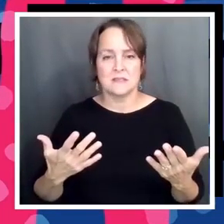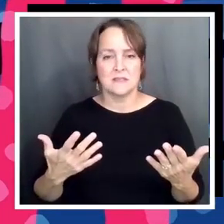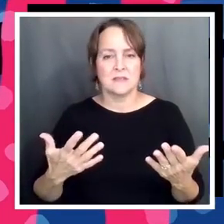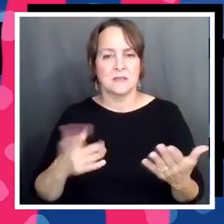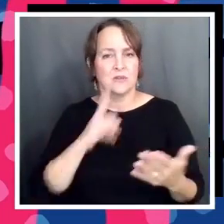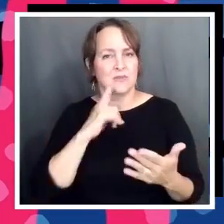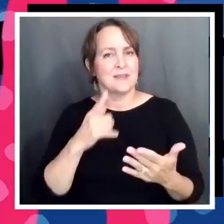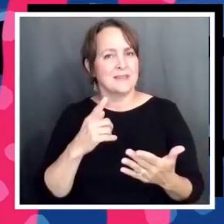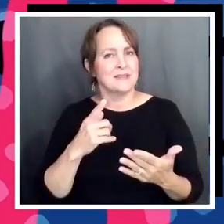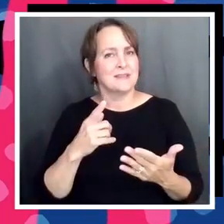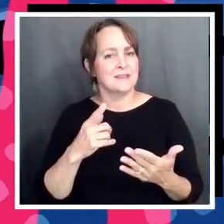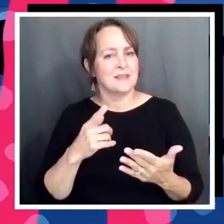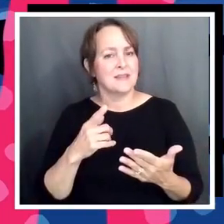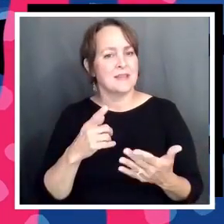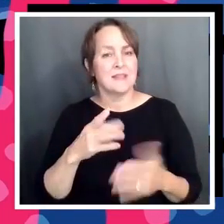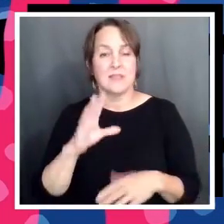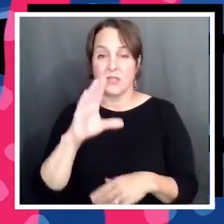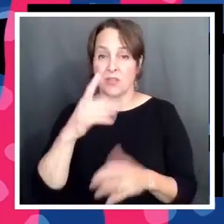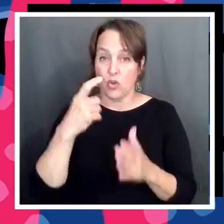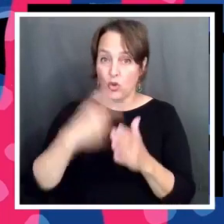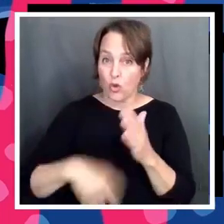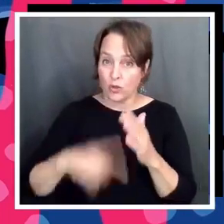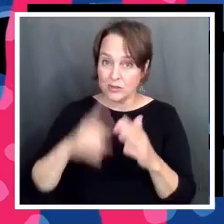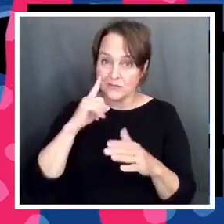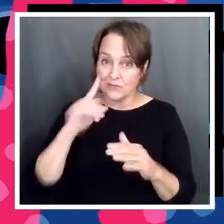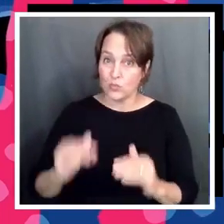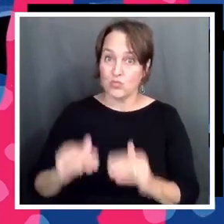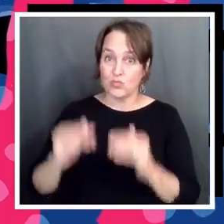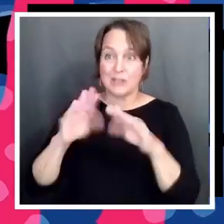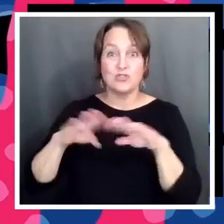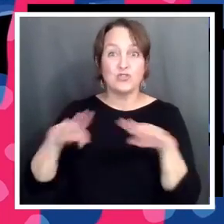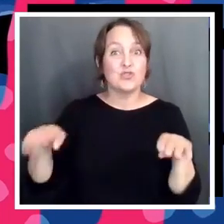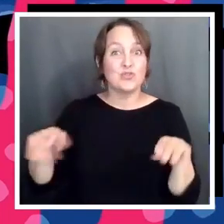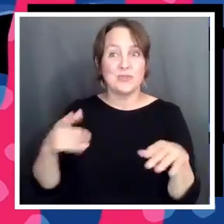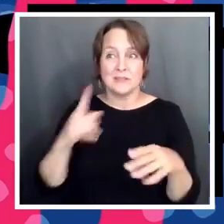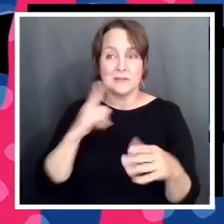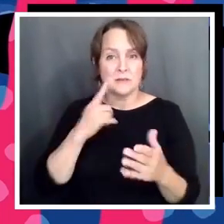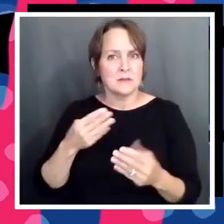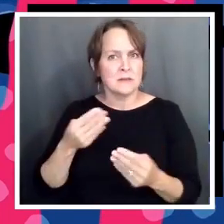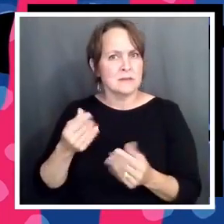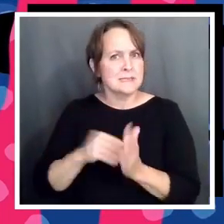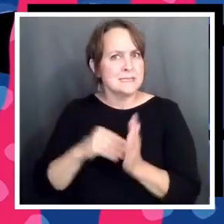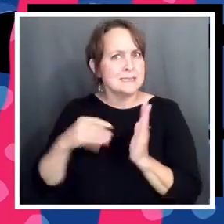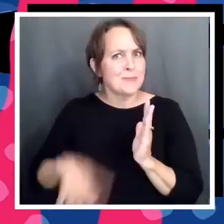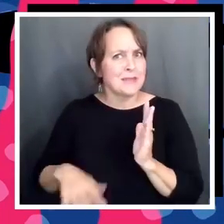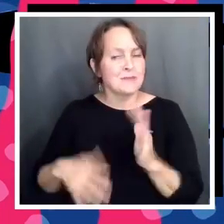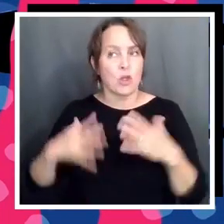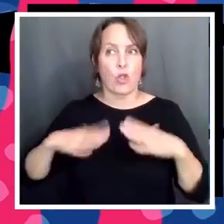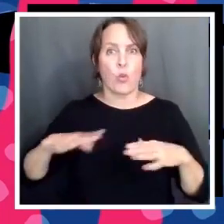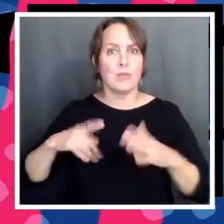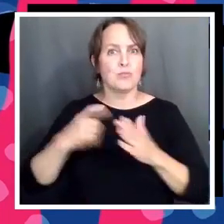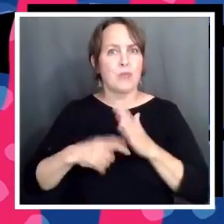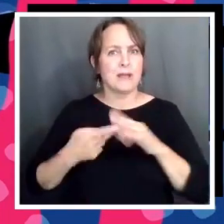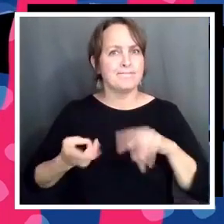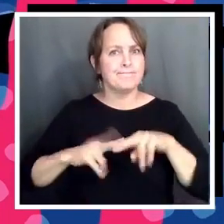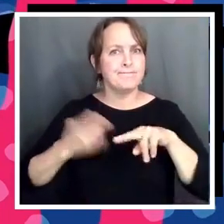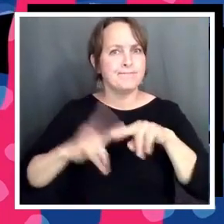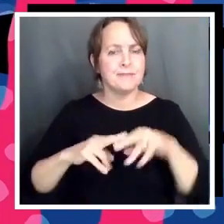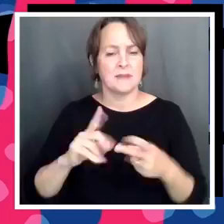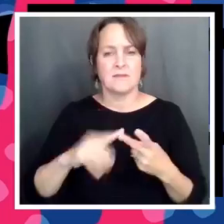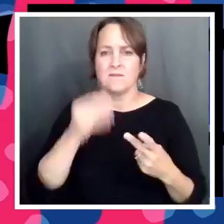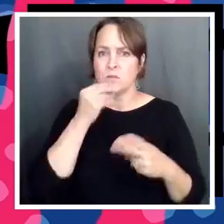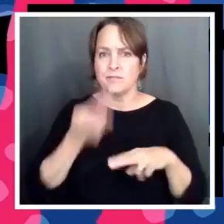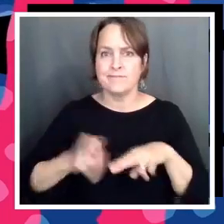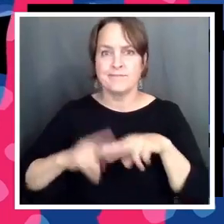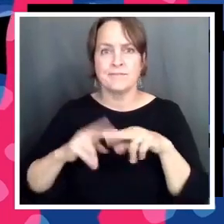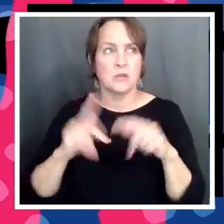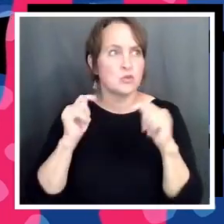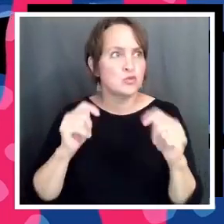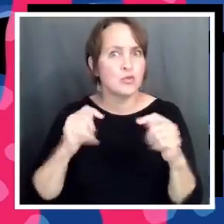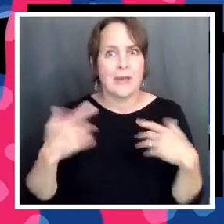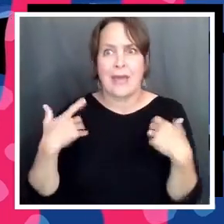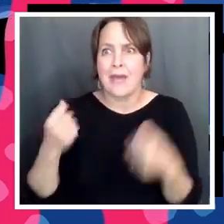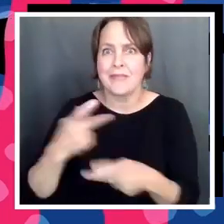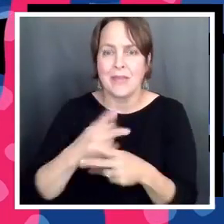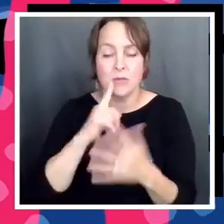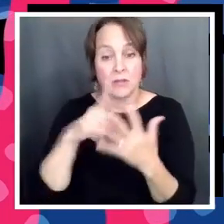AND MORTGAGE.